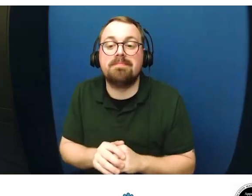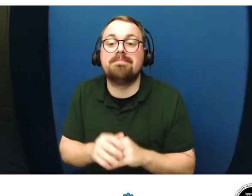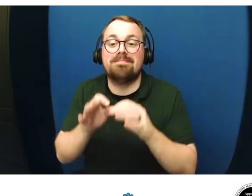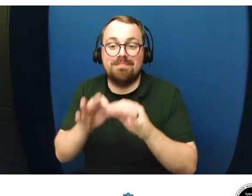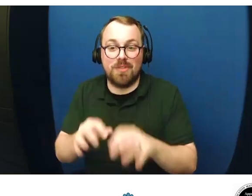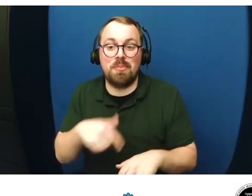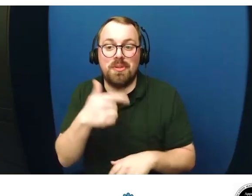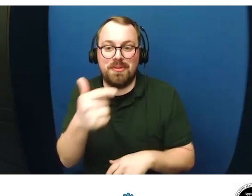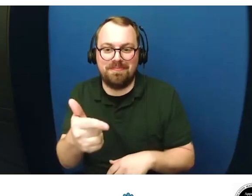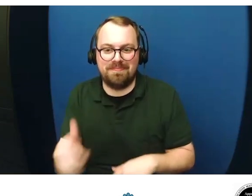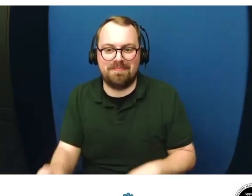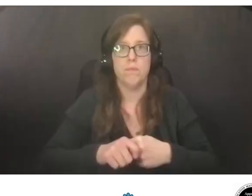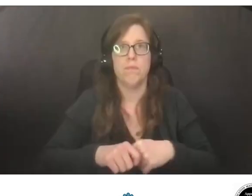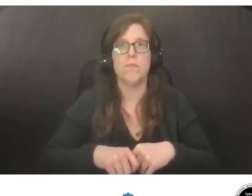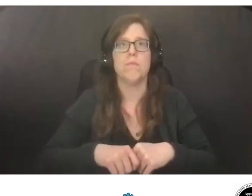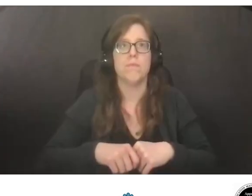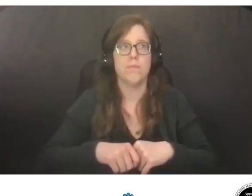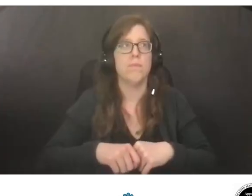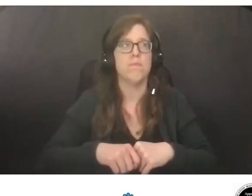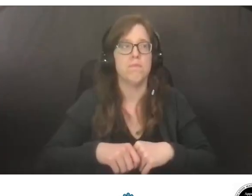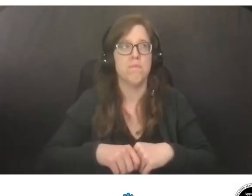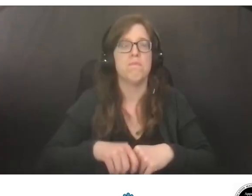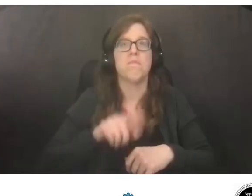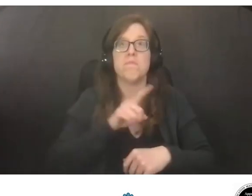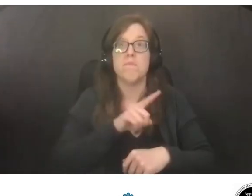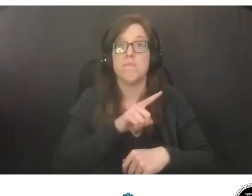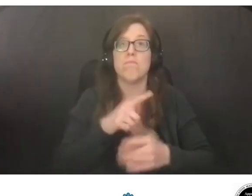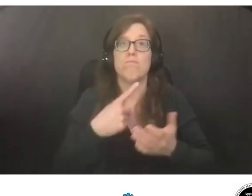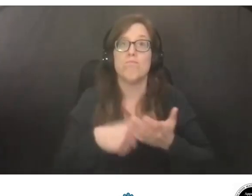Planning for the Future is the next section.